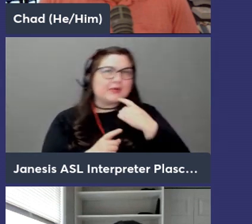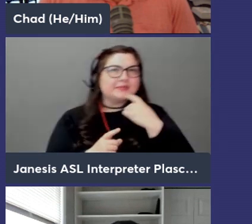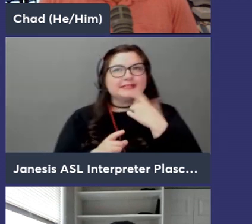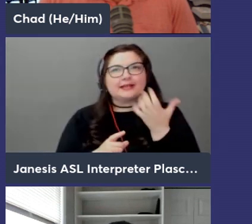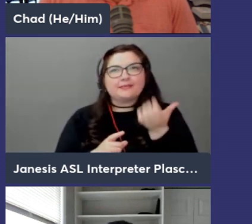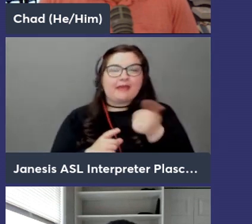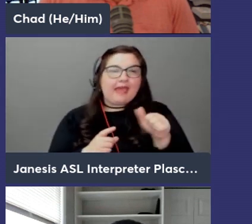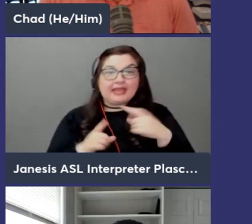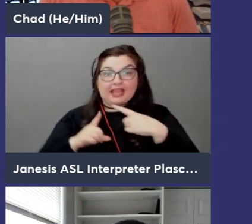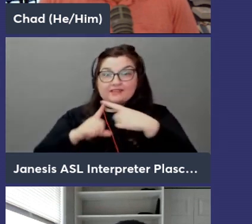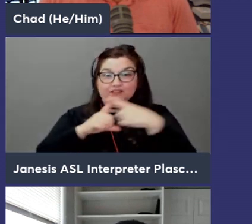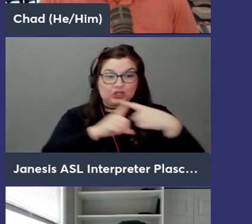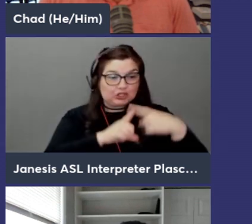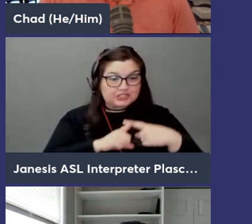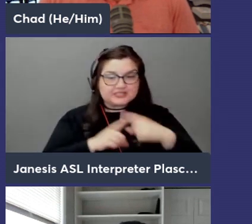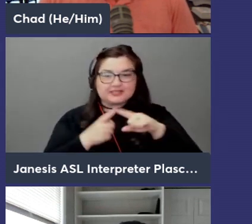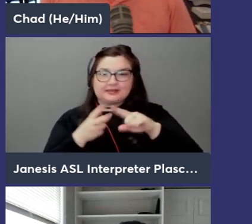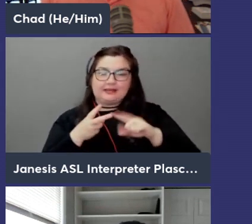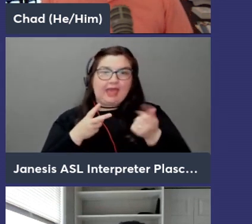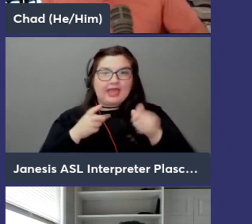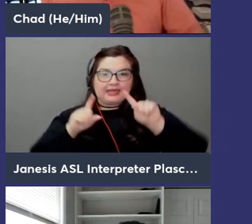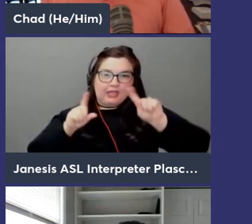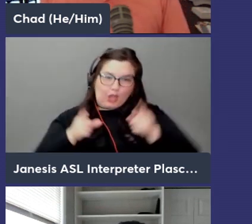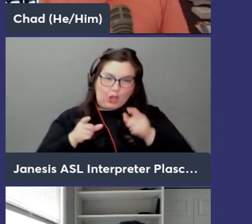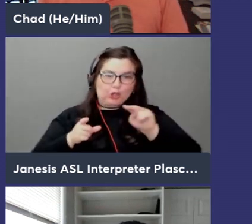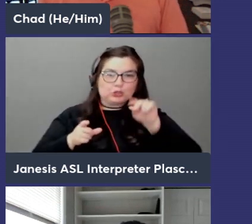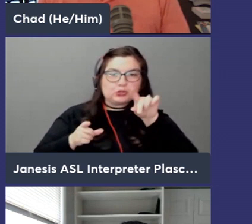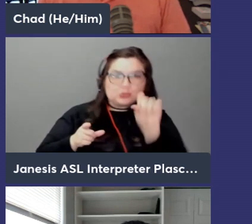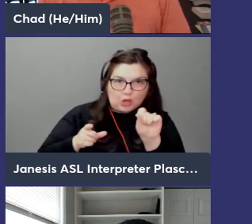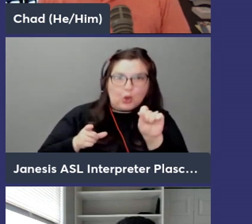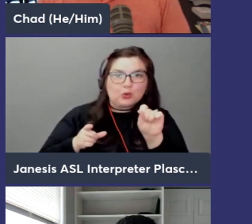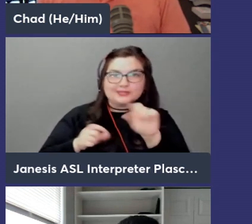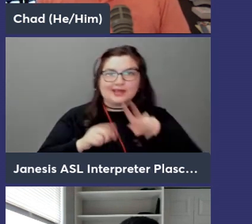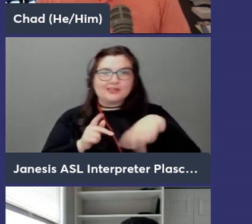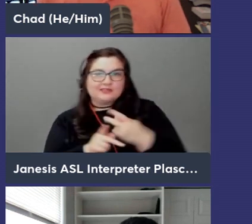or nodes that are of type IAM policy,